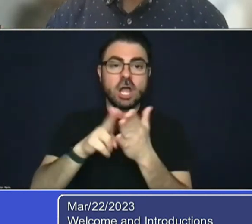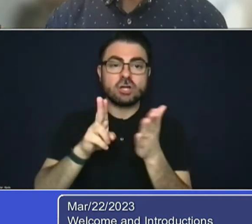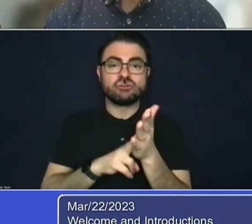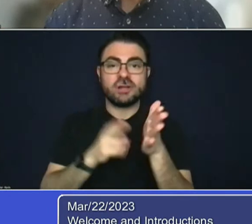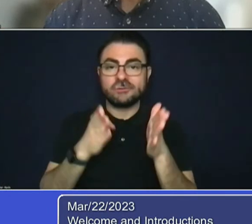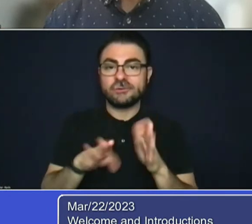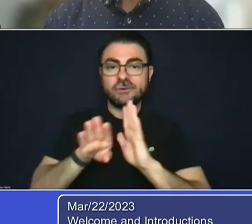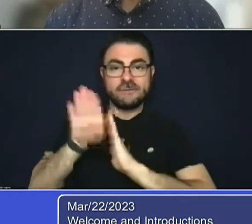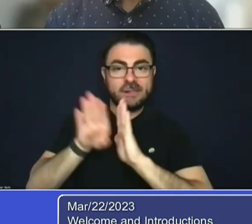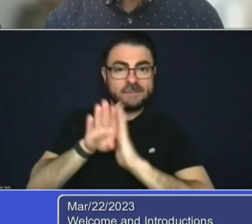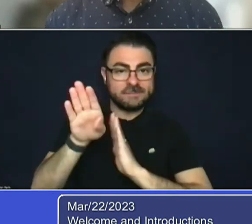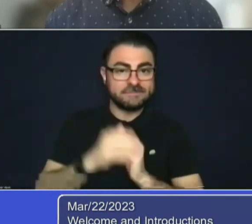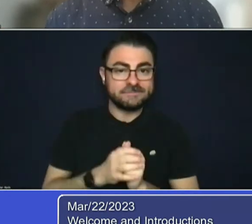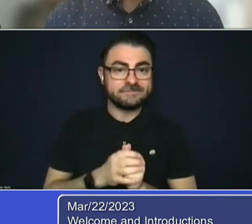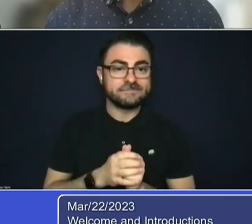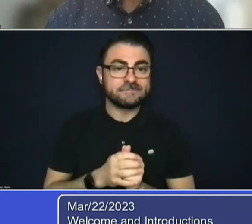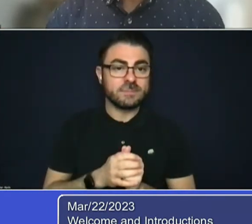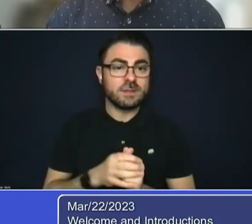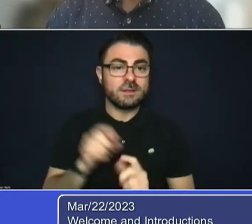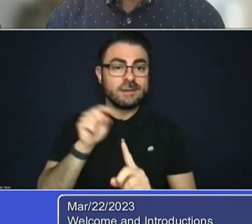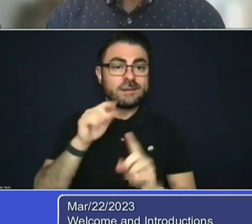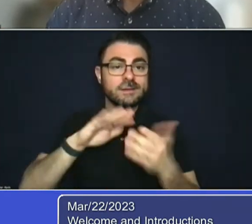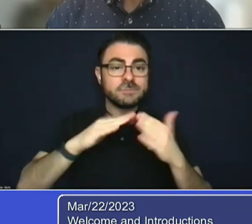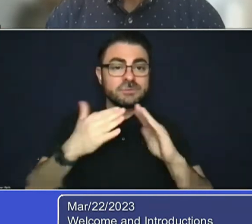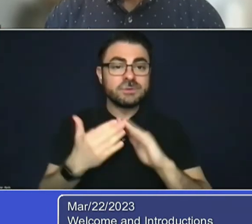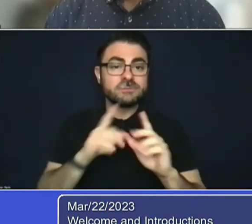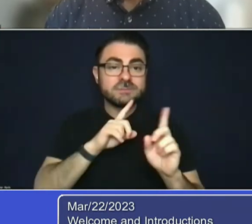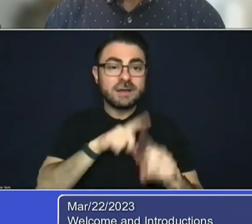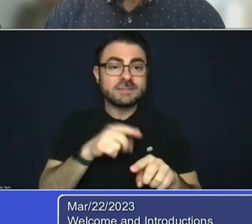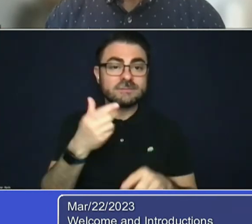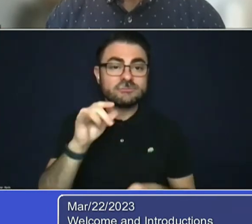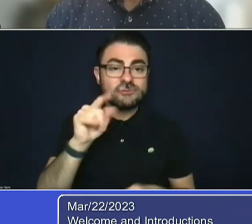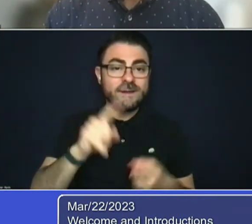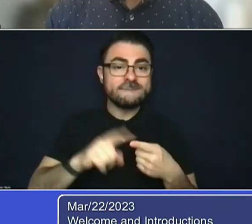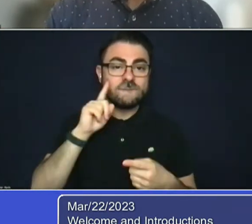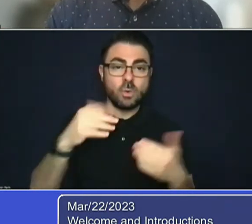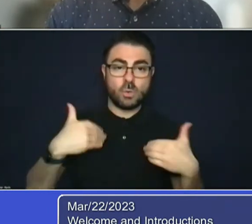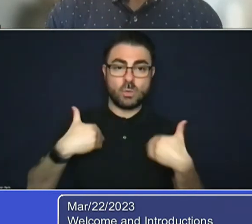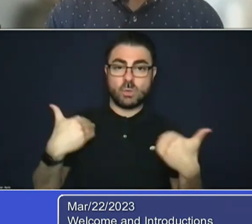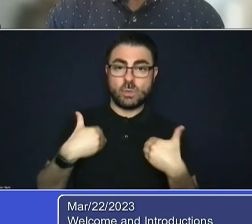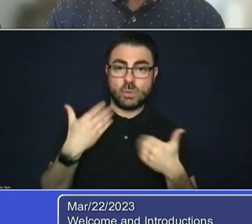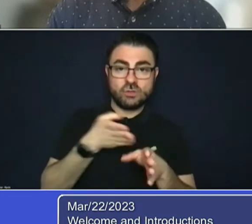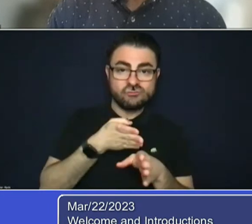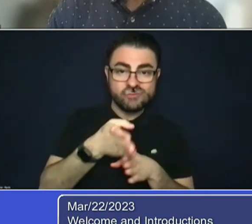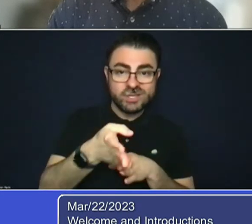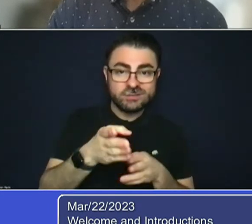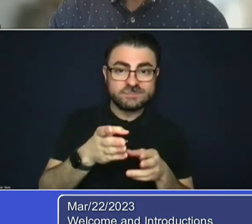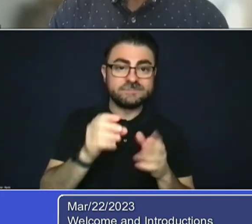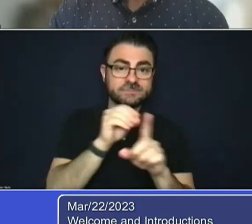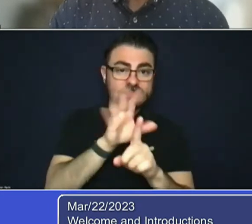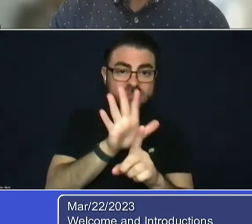DEVELOPMENT. THIS IS FOCUSED ON A FOUR